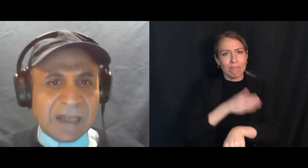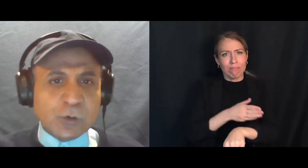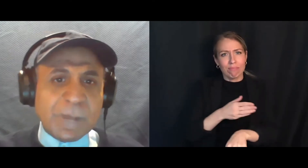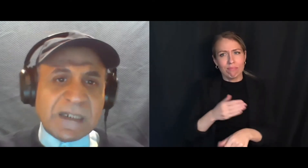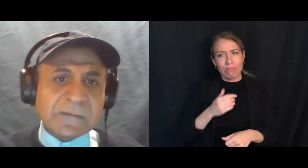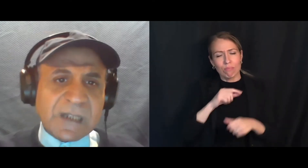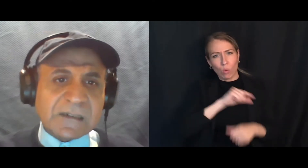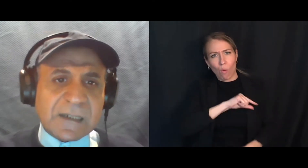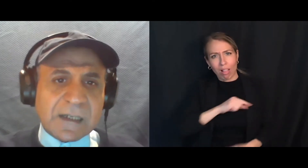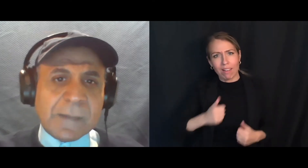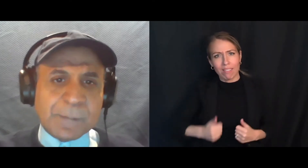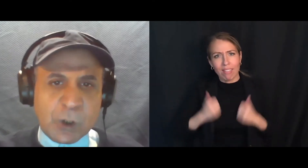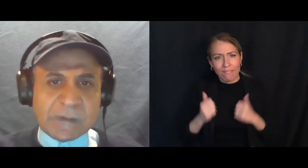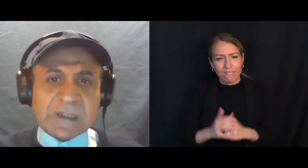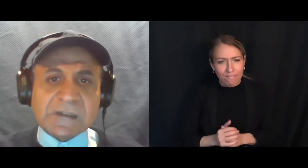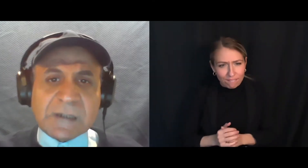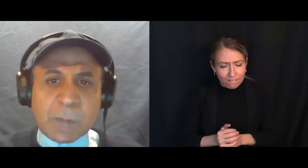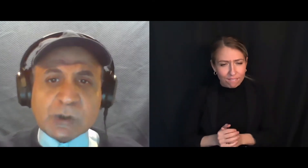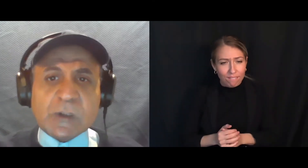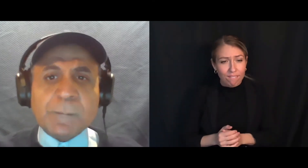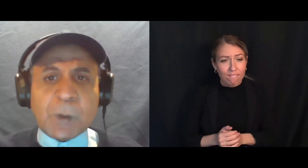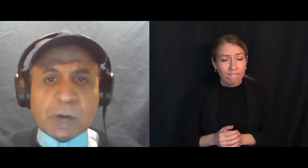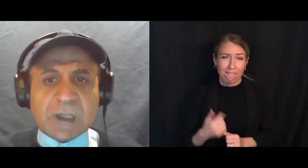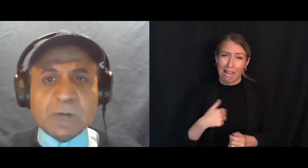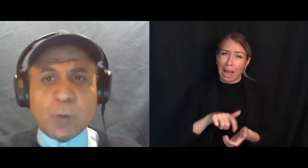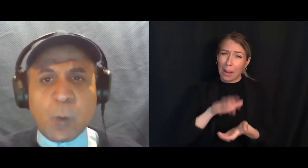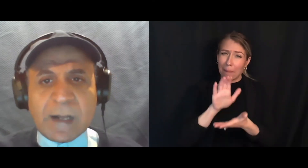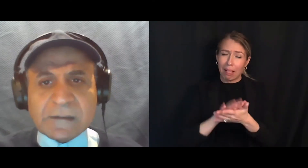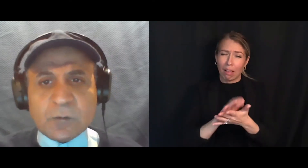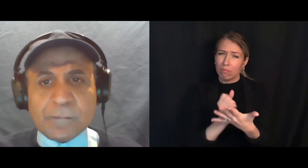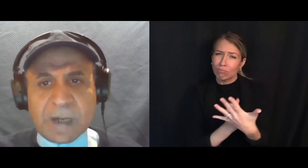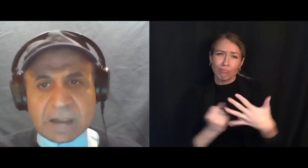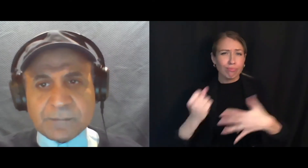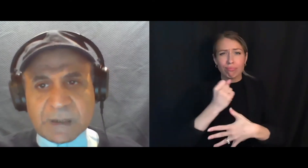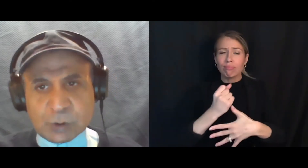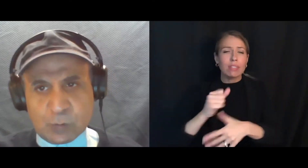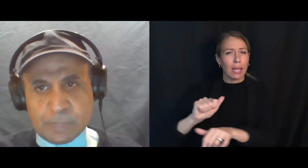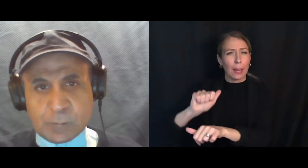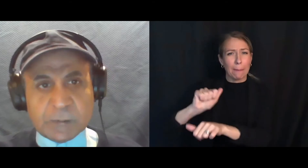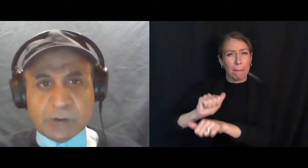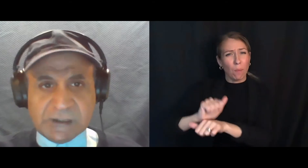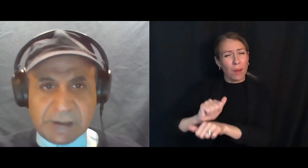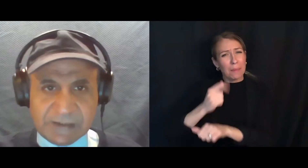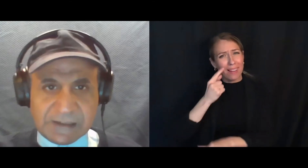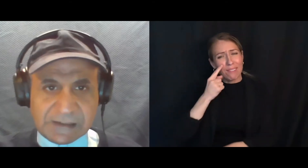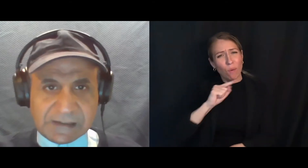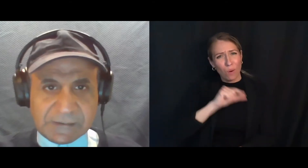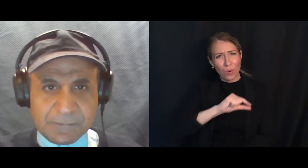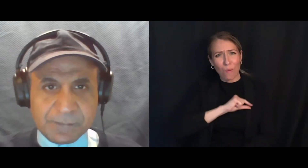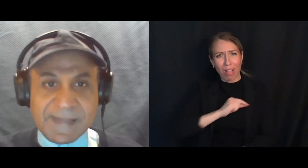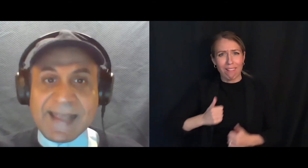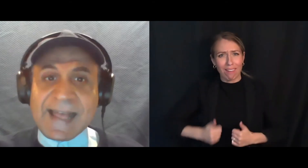I do believe that employment is the most important quality of life measure for people with disabilities,